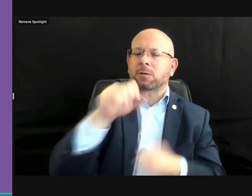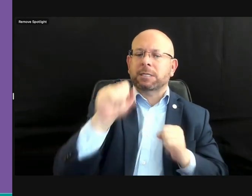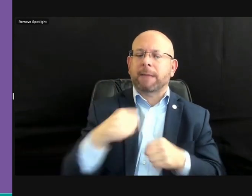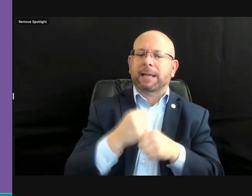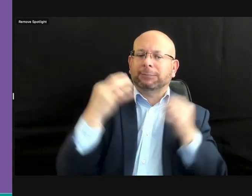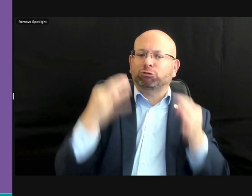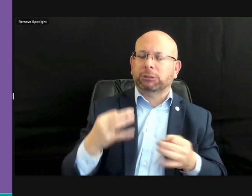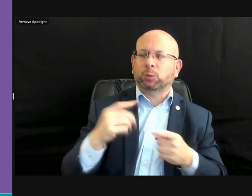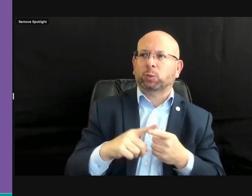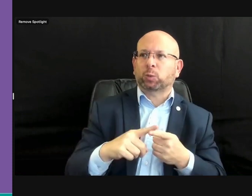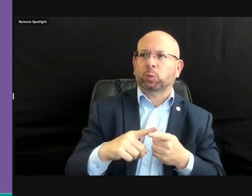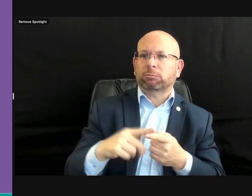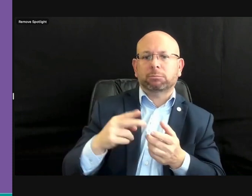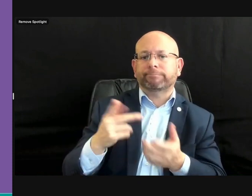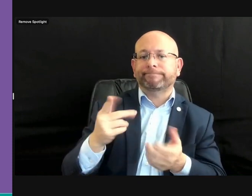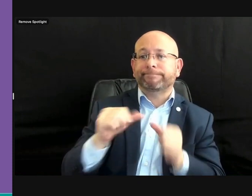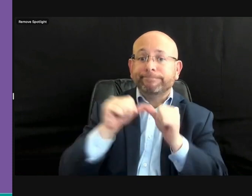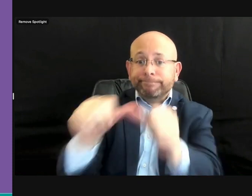If it is not, at that point, you can make a decision